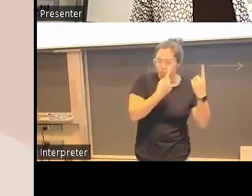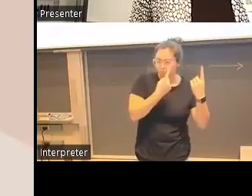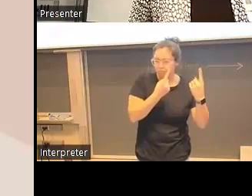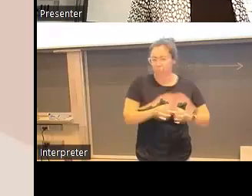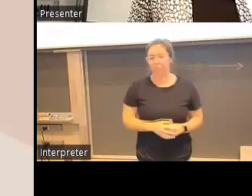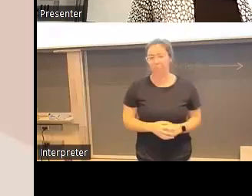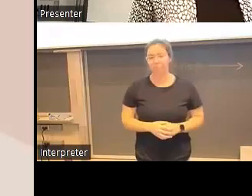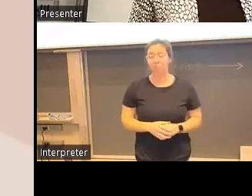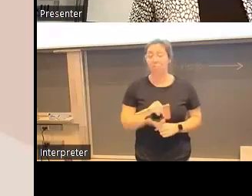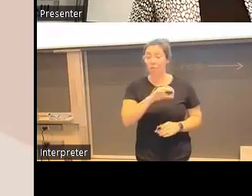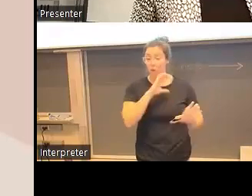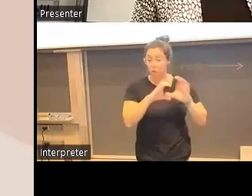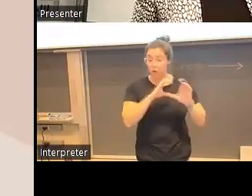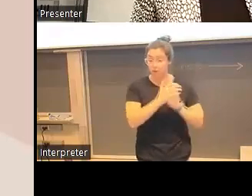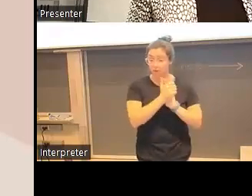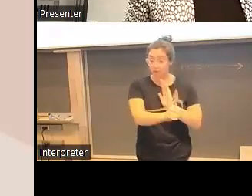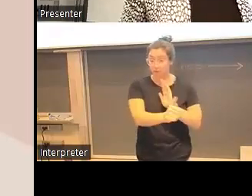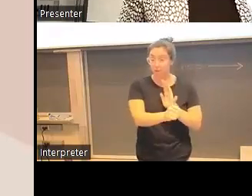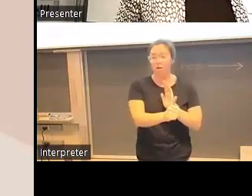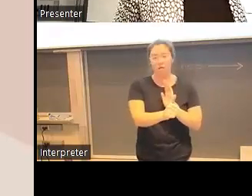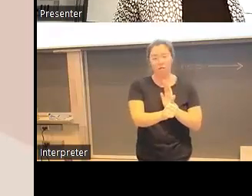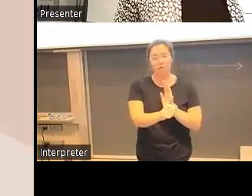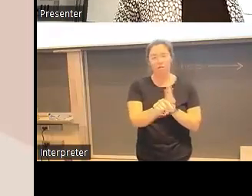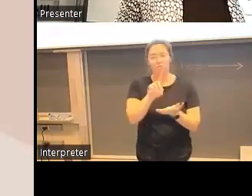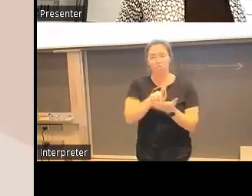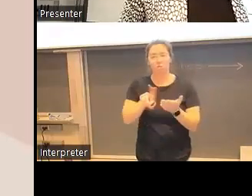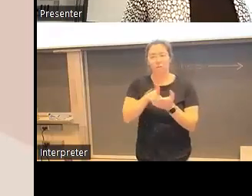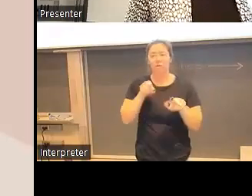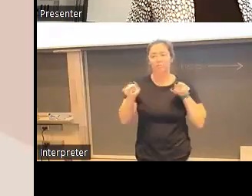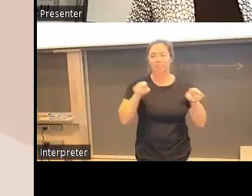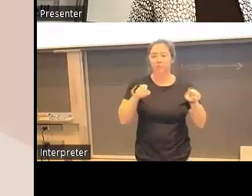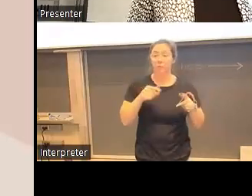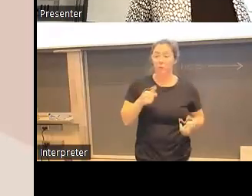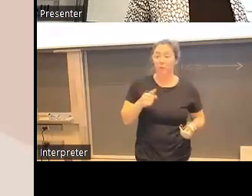this communication skill also discriminated between Physicians with high and low patient